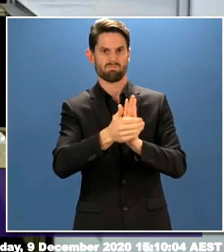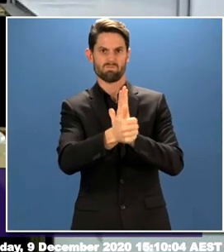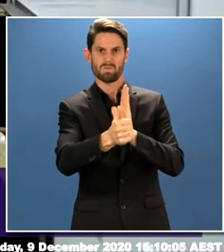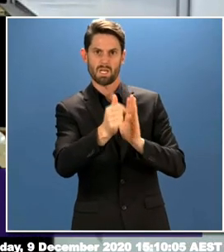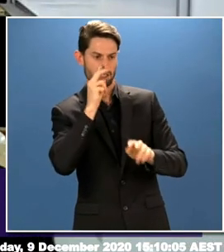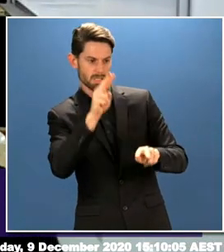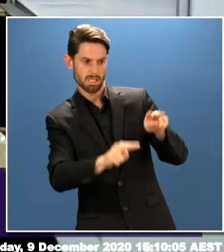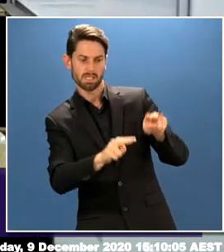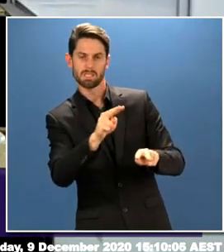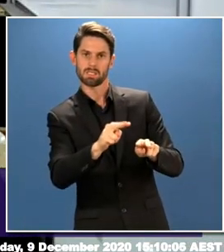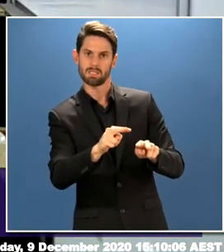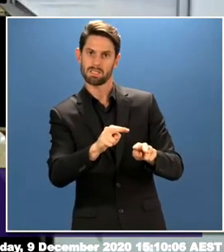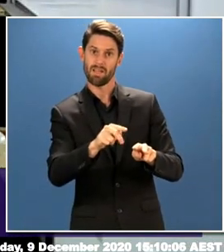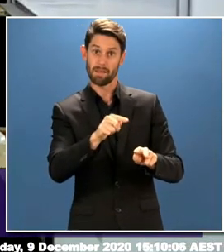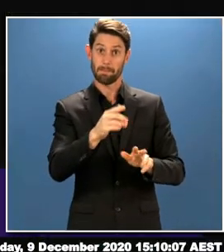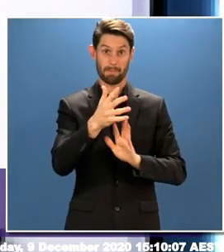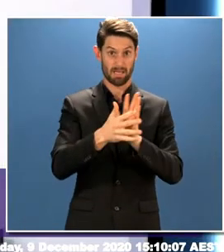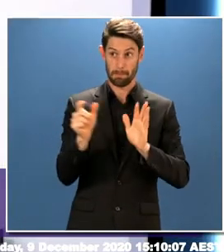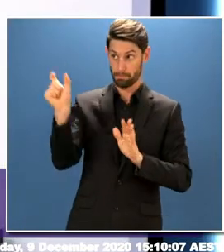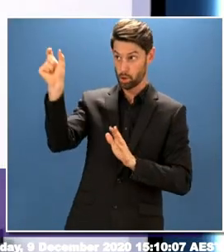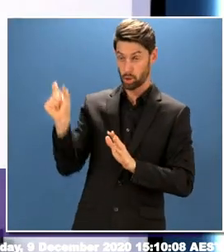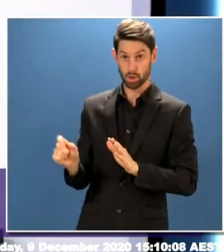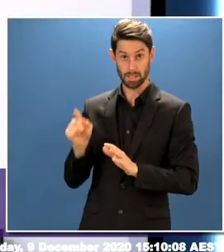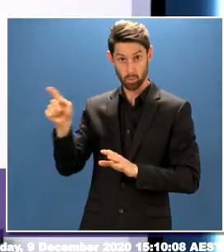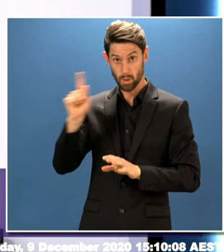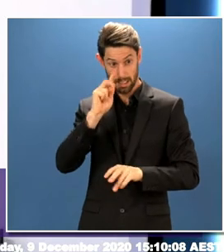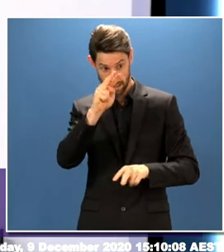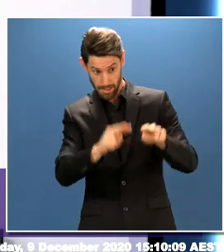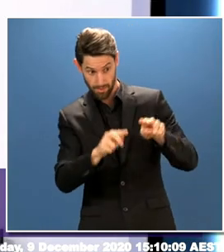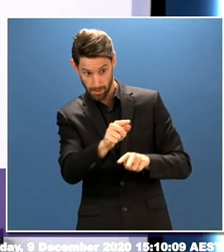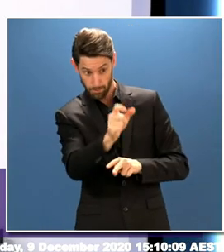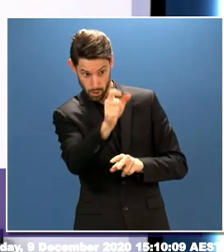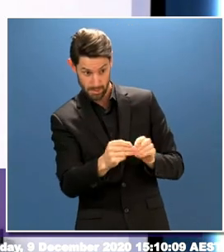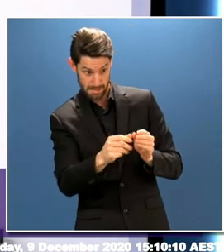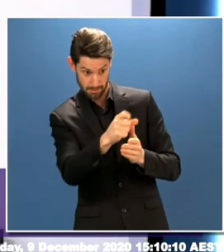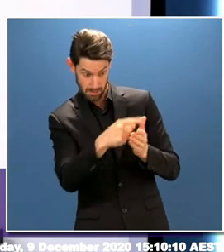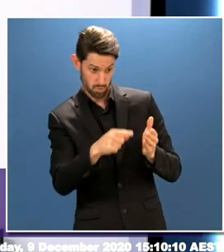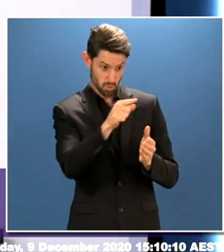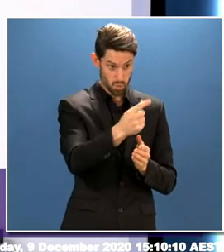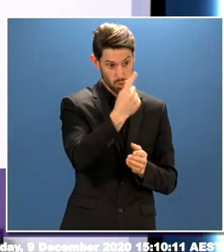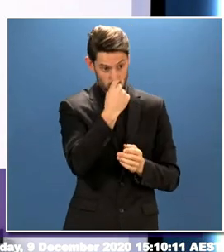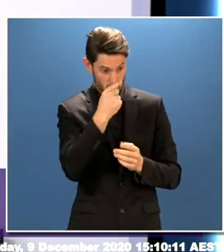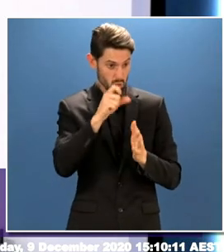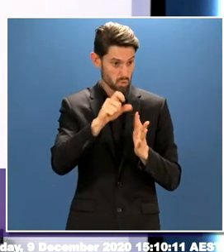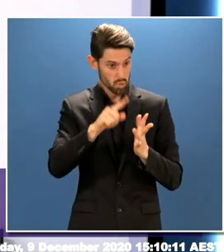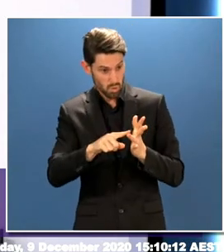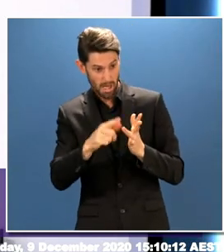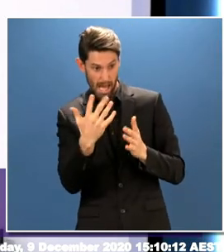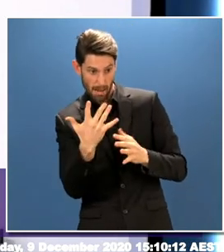a process that assesses the person with disability in terms of their capacity to perform some work? Yeah.